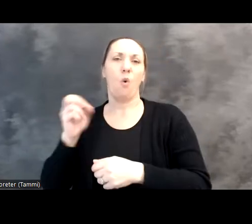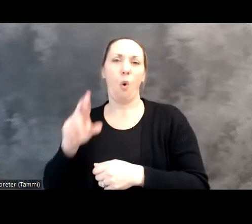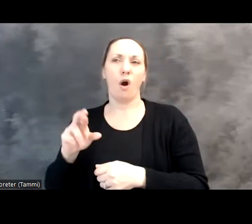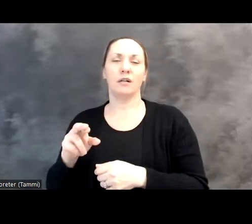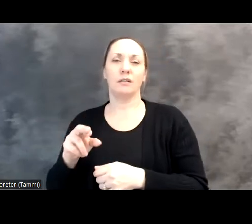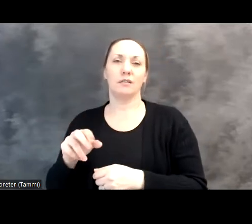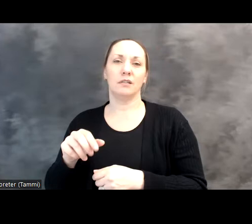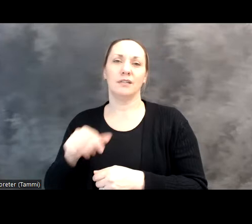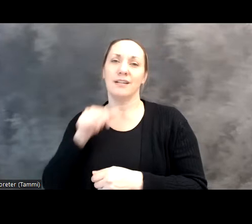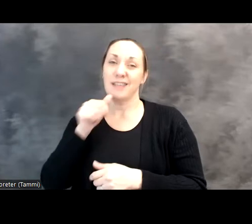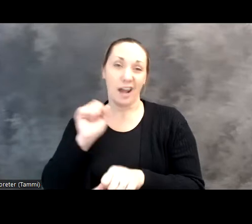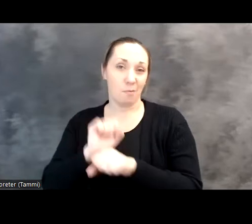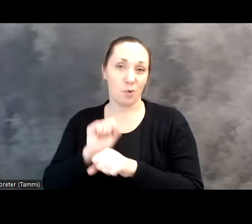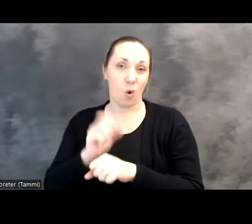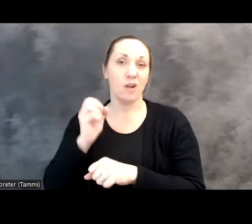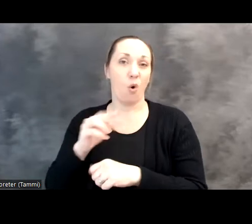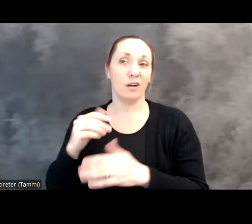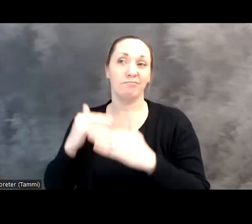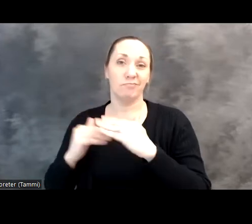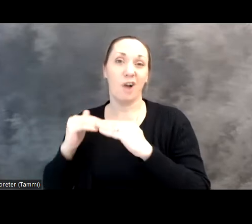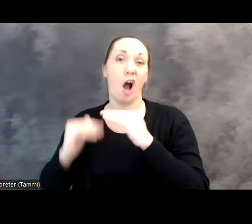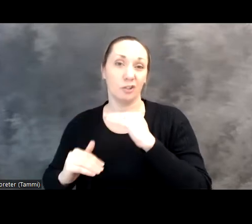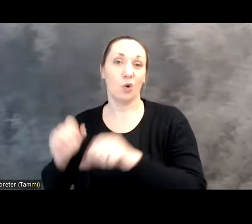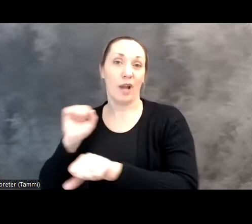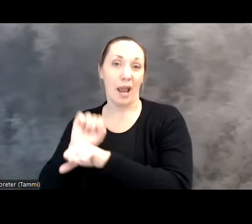about Persons with Disabilities who are disproportionately